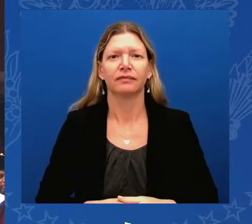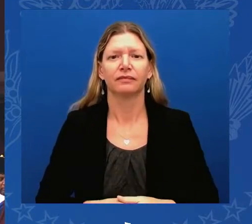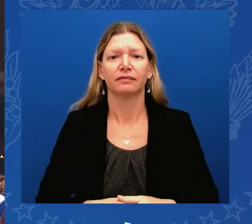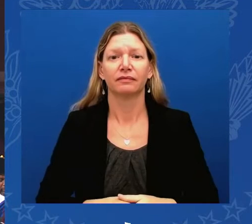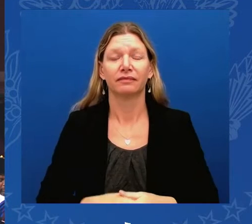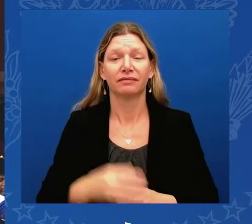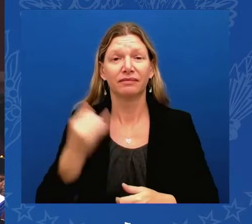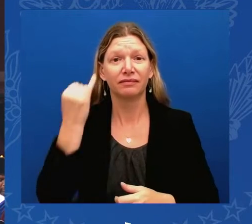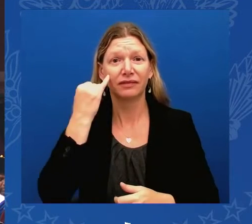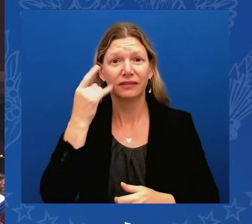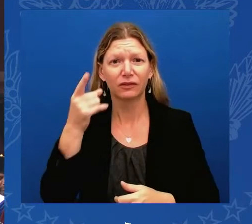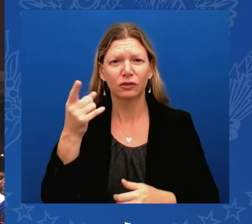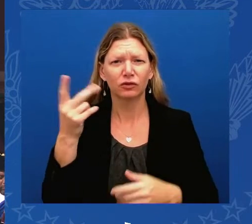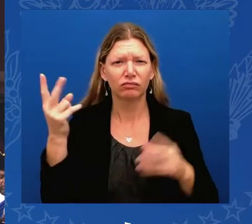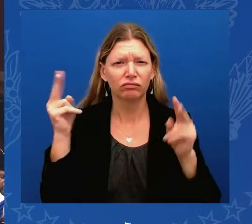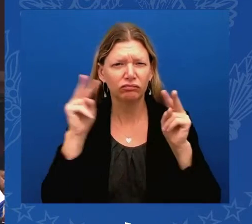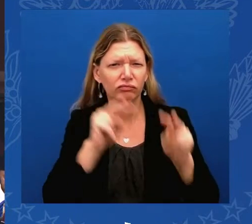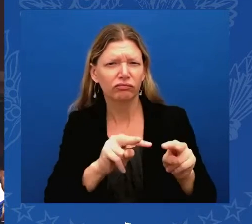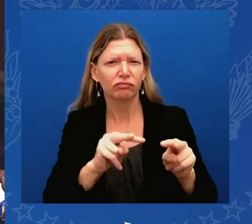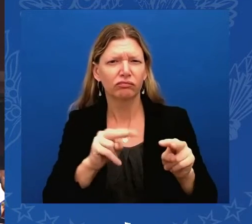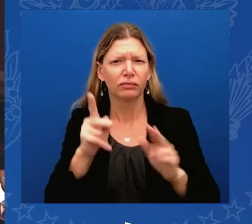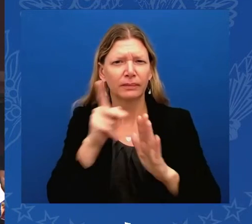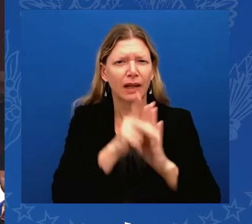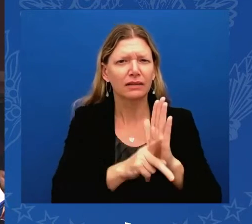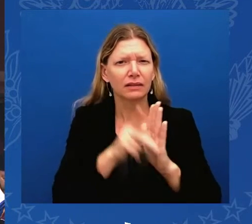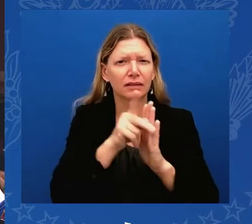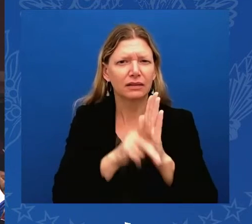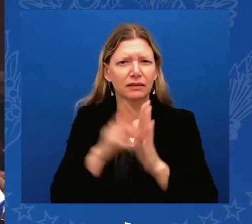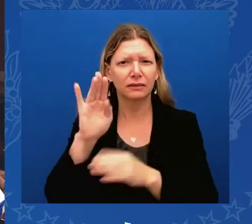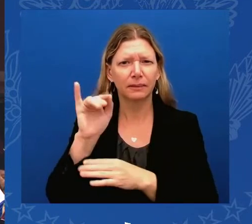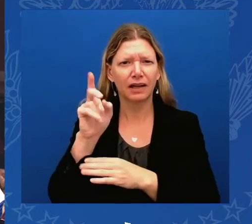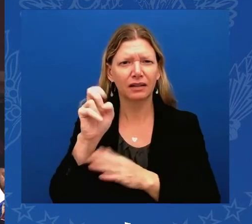it is very clear that those investments are not charity,